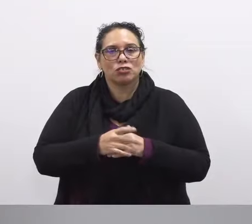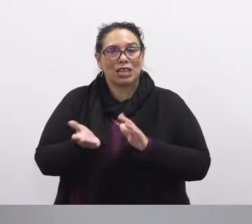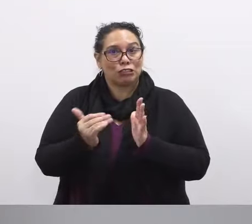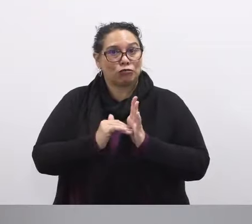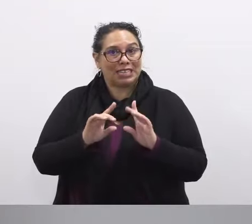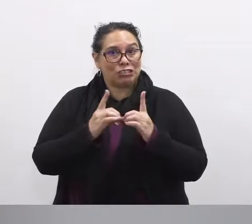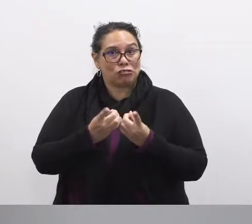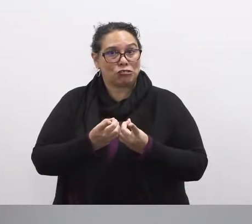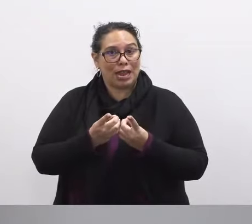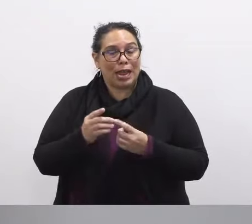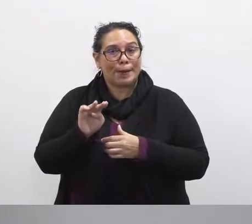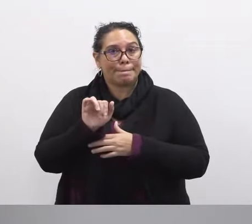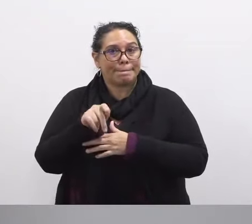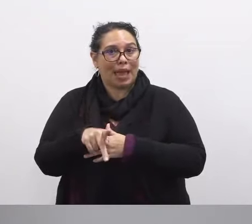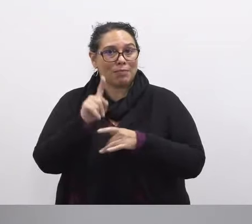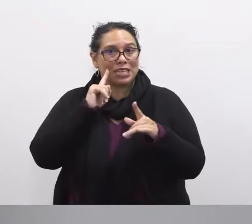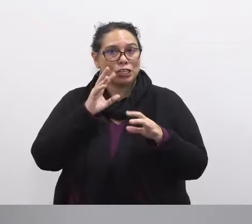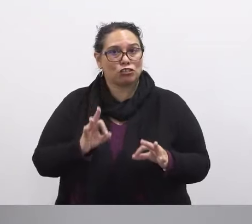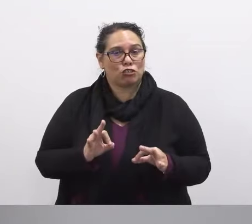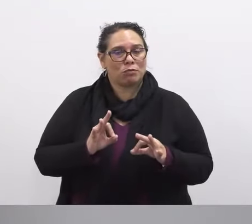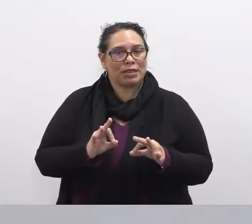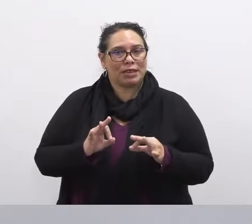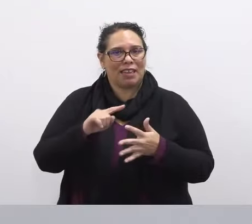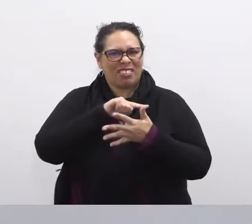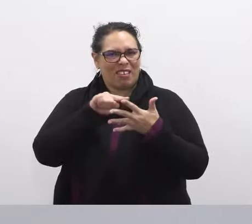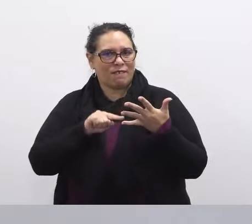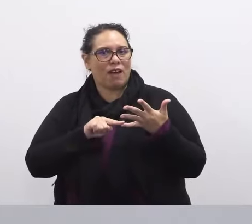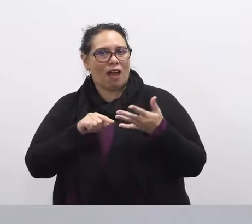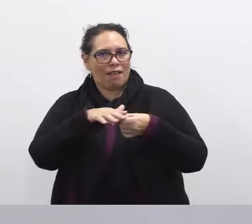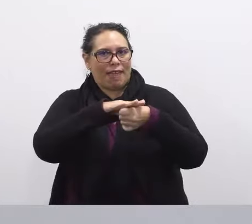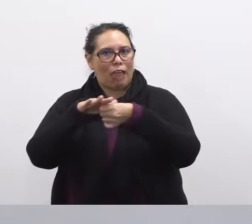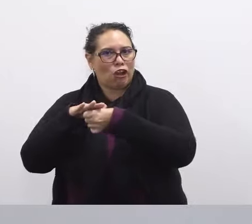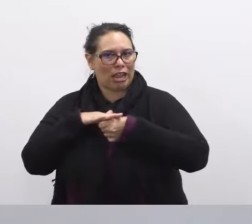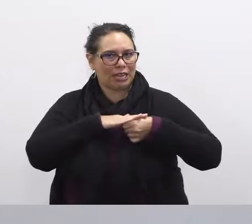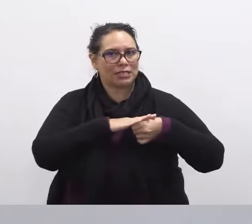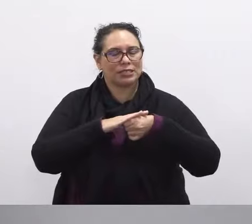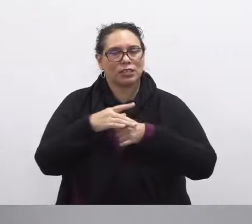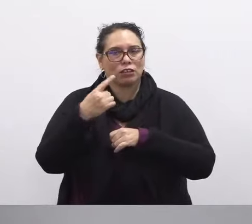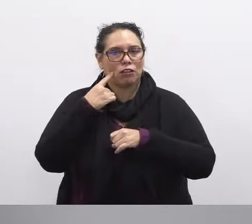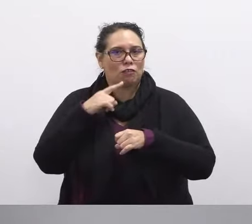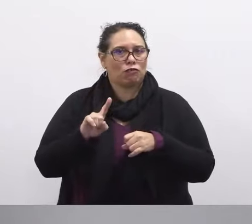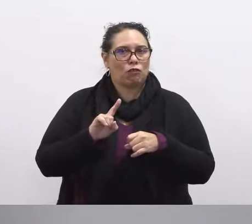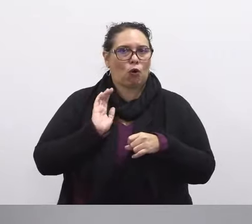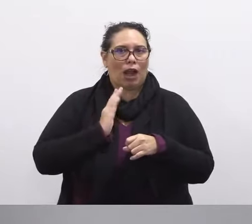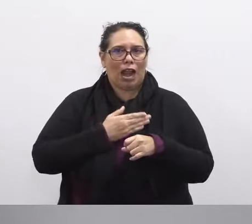[Ms. Takahashi] Correct. that determine the five areas And correct. And particularly for our three areas